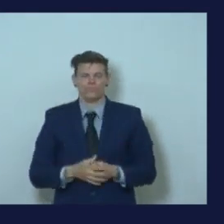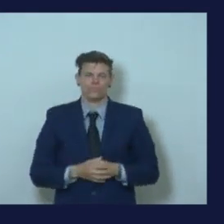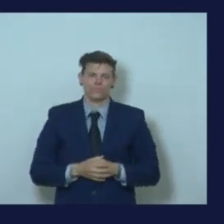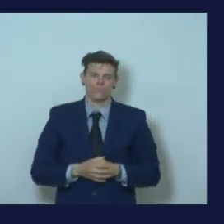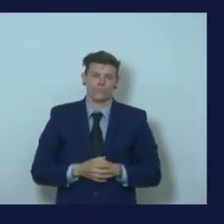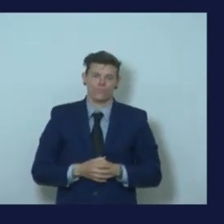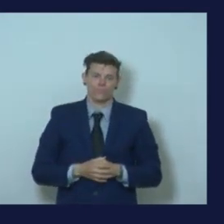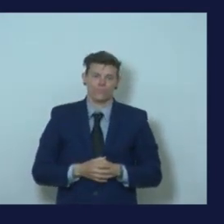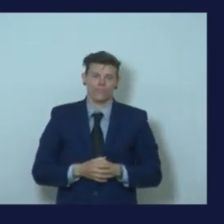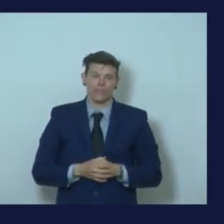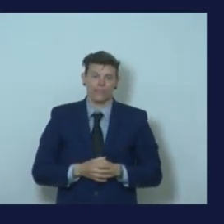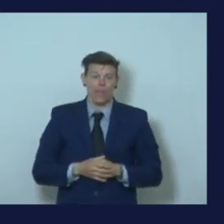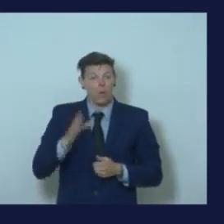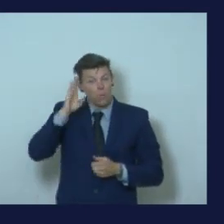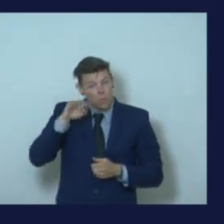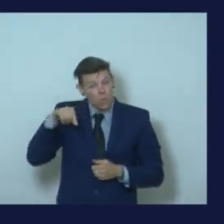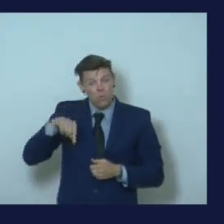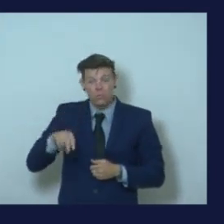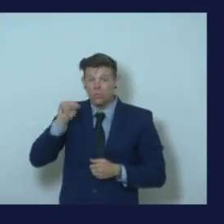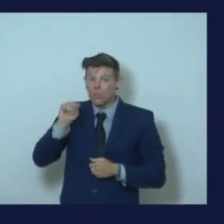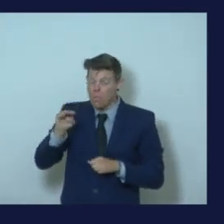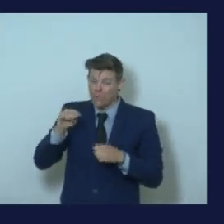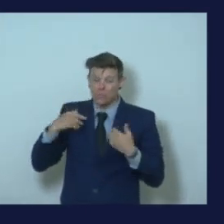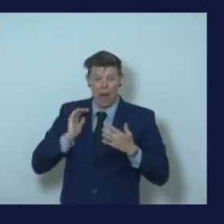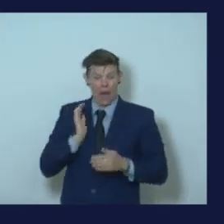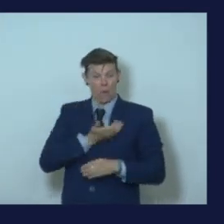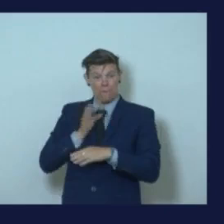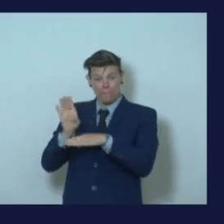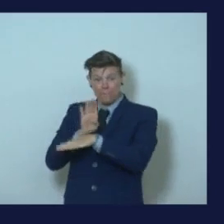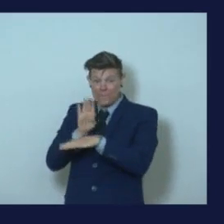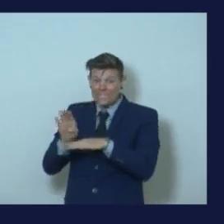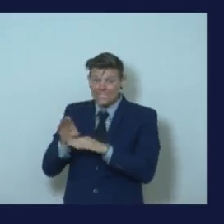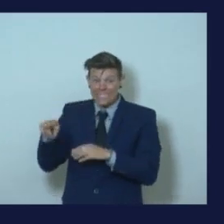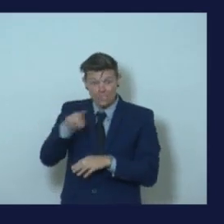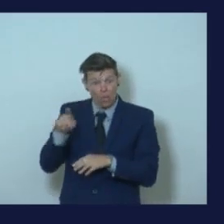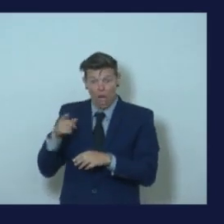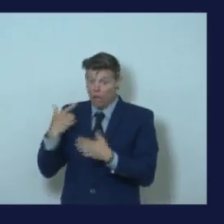SO PLEASE WORK TO ADHERE TO THESE REQUIREMENTS AND YOU KNOW.